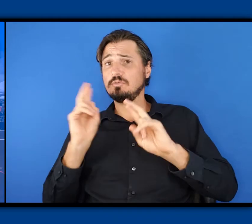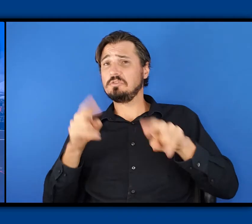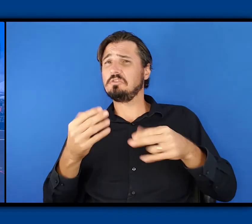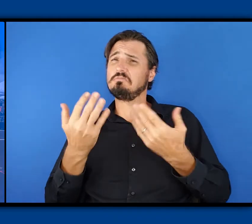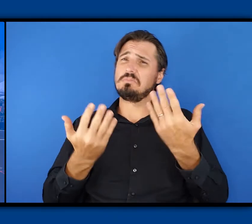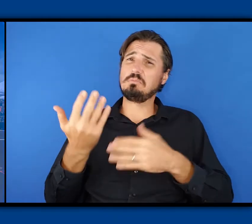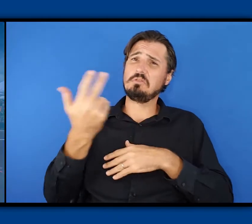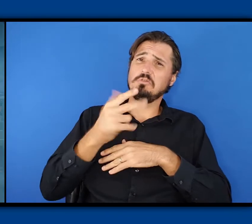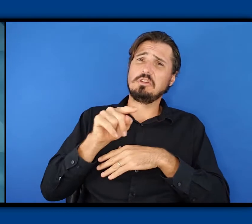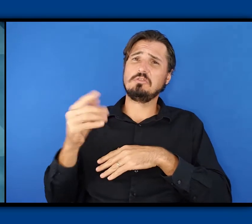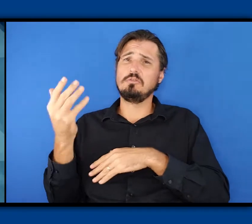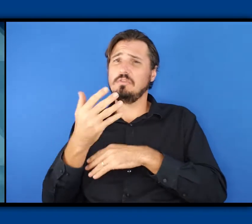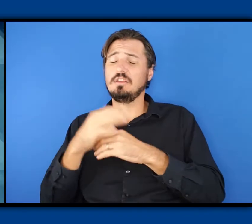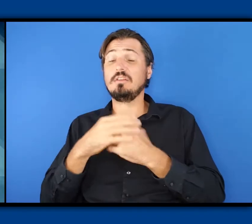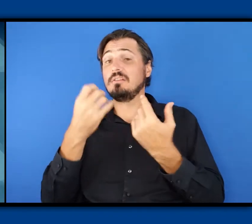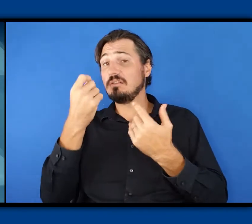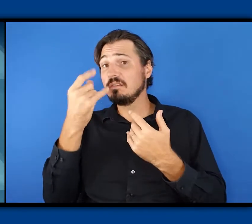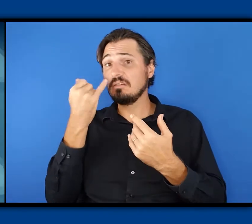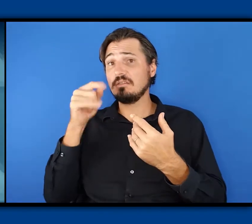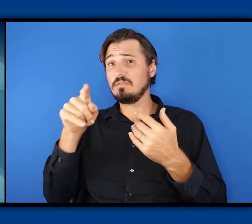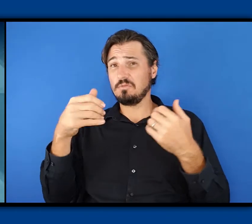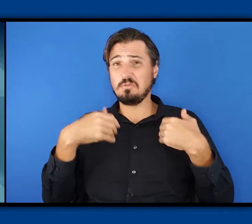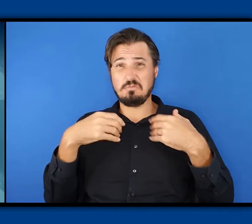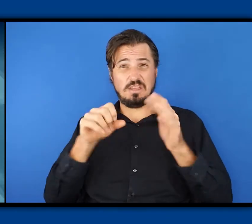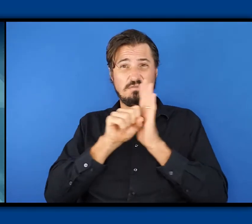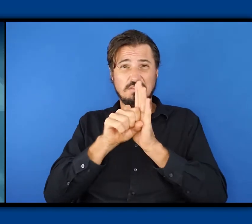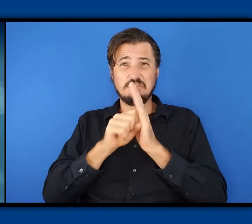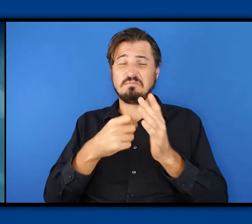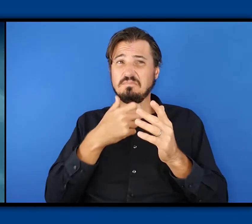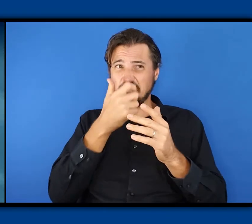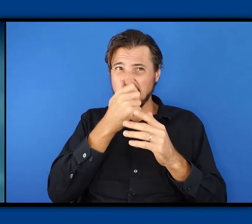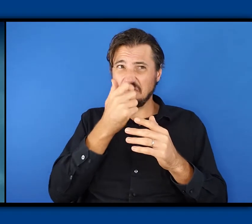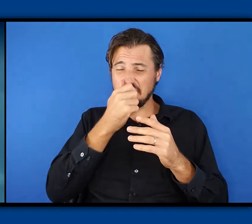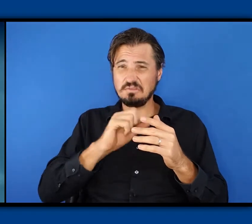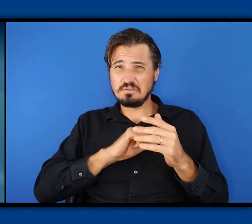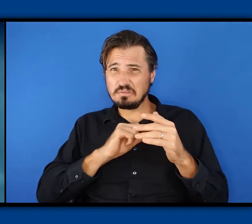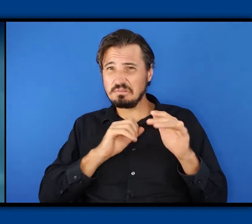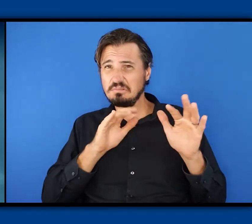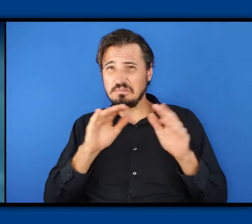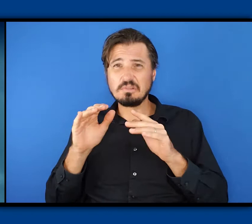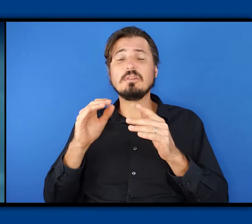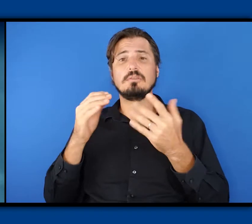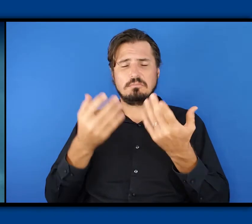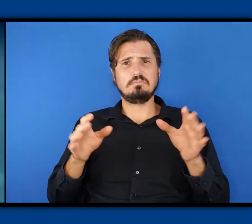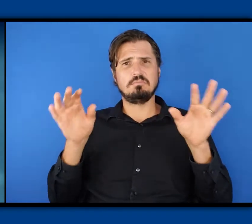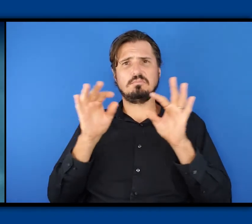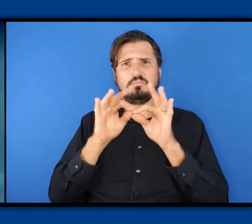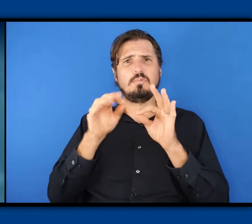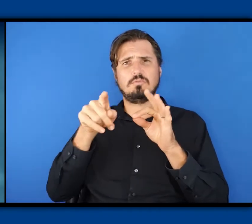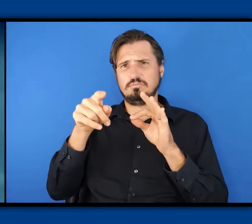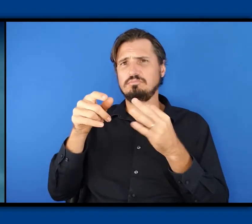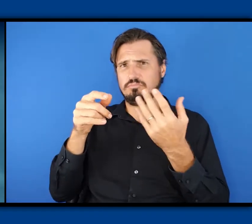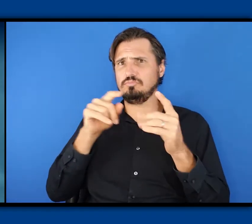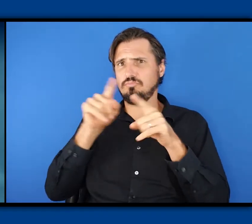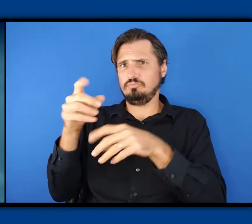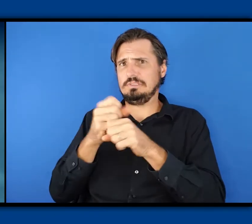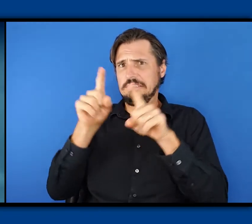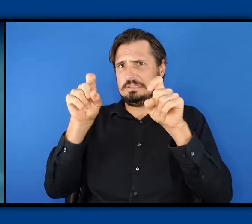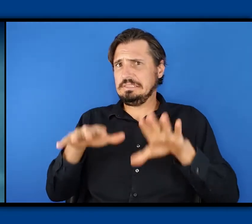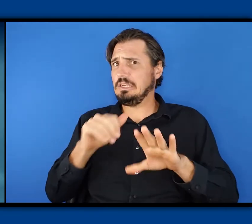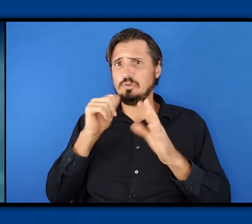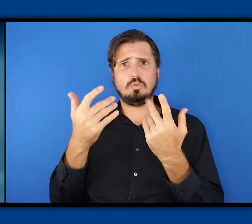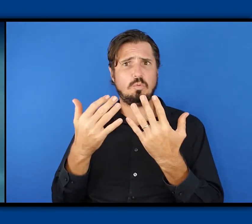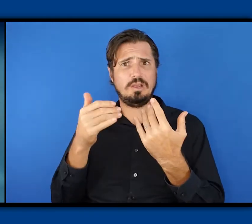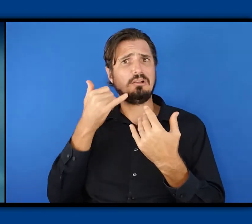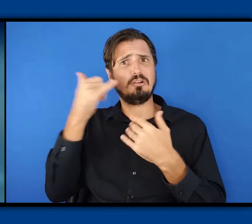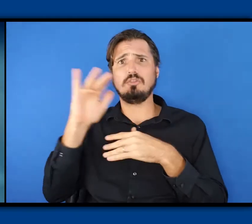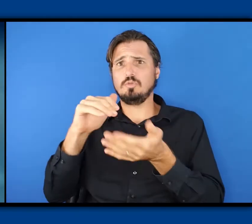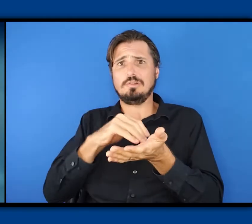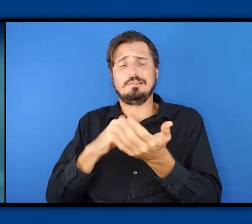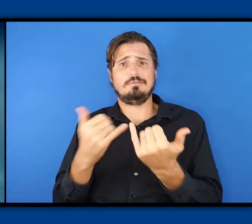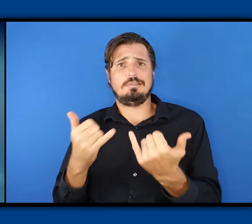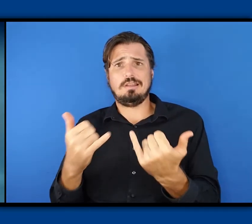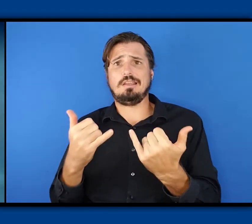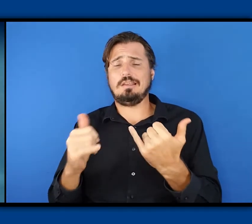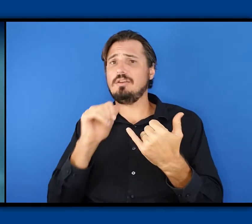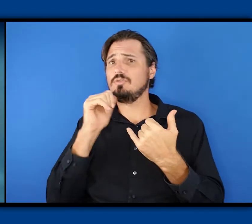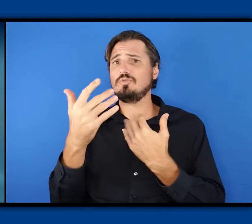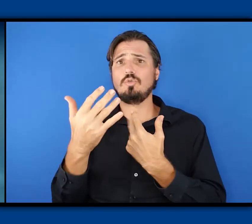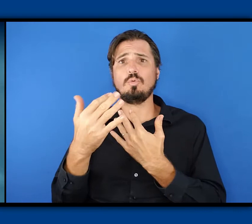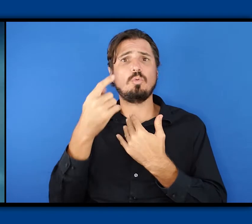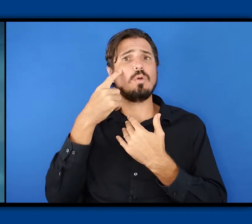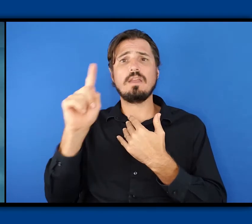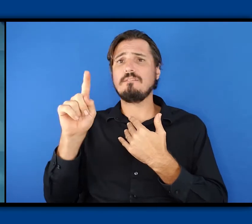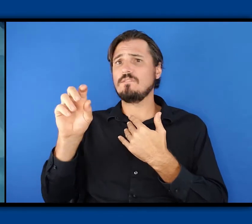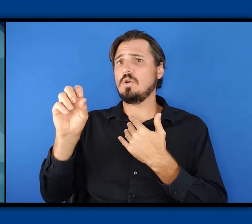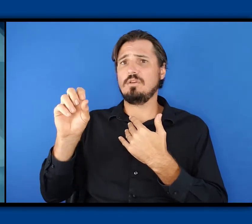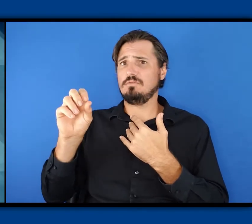However, if you are experiencing symptoms and have health insurance, please contact your physician immediately. Do not wait for surge testing to be tested